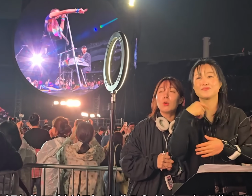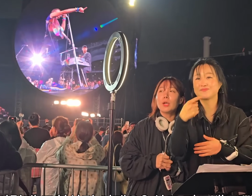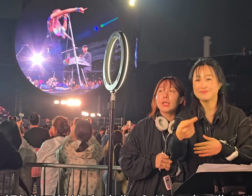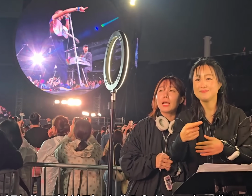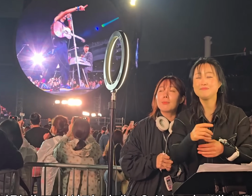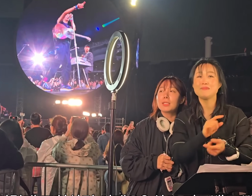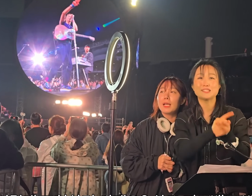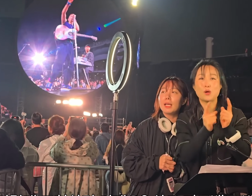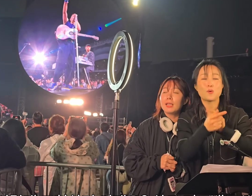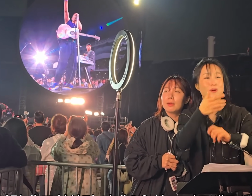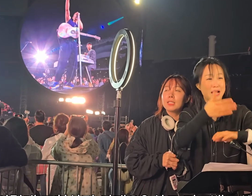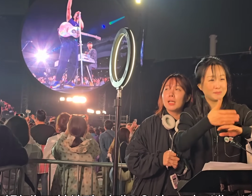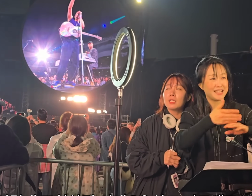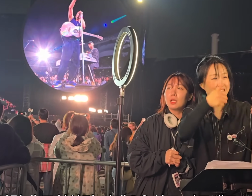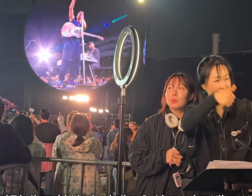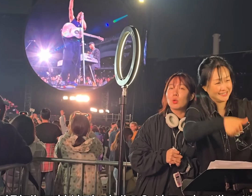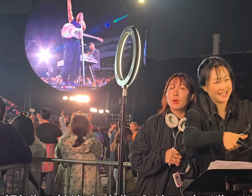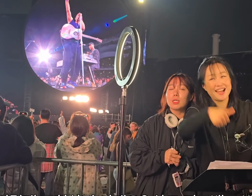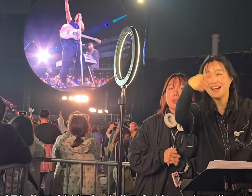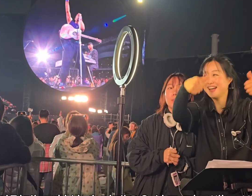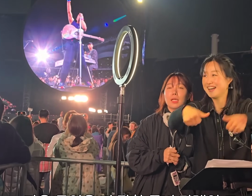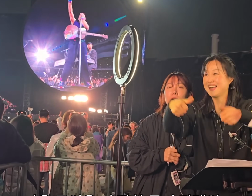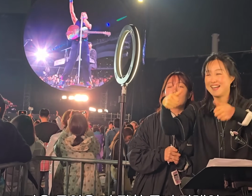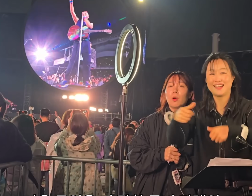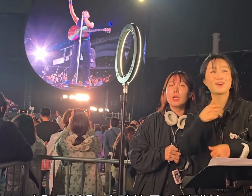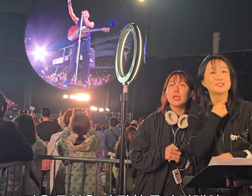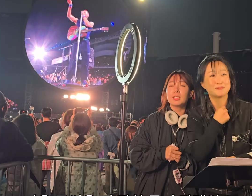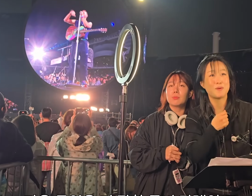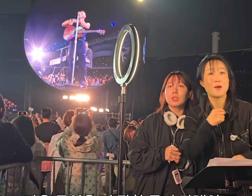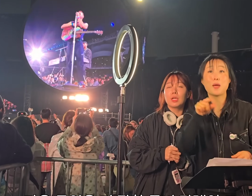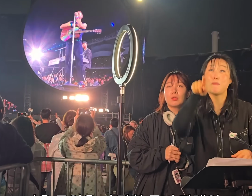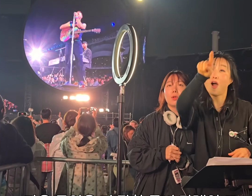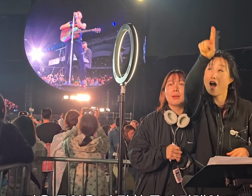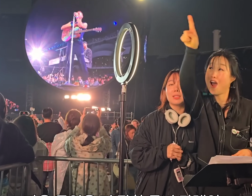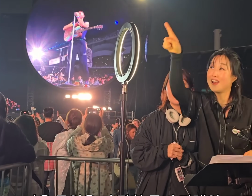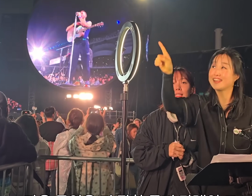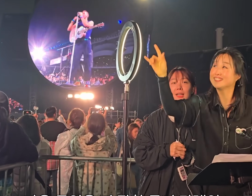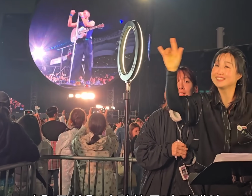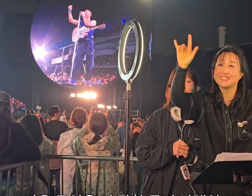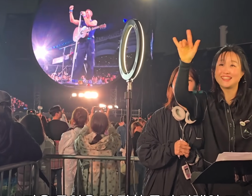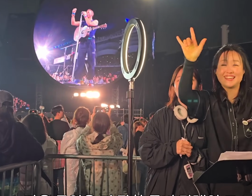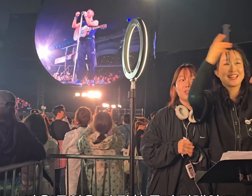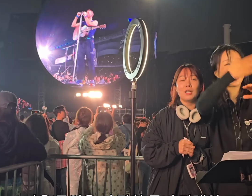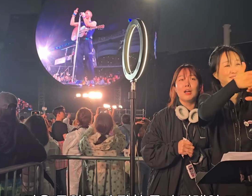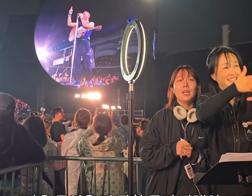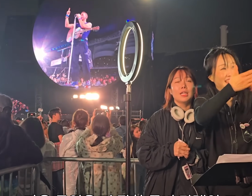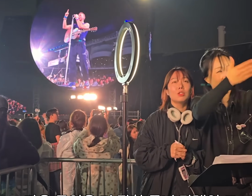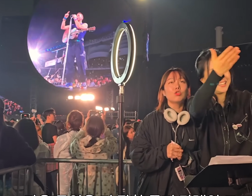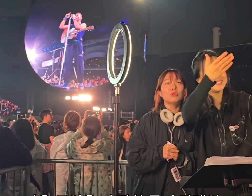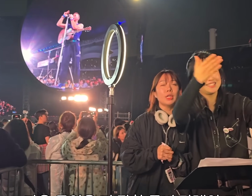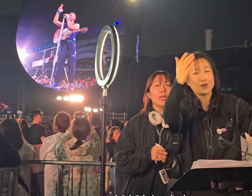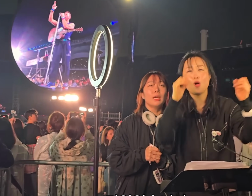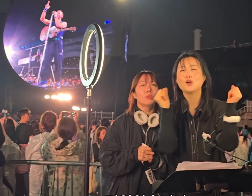asked for feedback like, “How was this sign? Could it be better?” They were already preparing to do even better next time—such dedication!